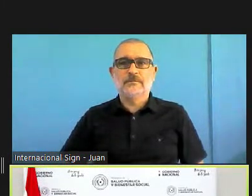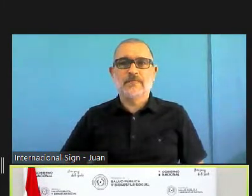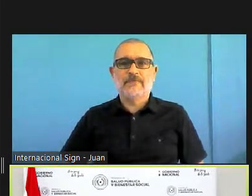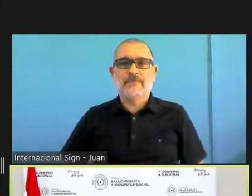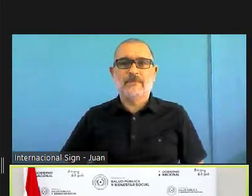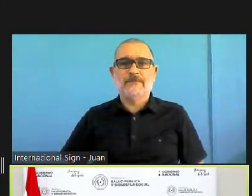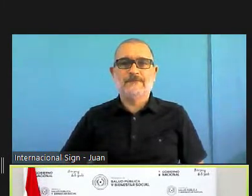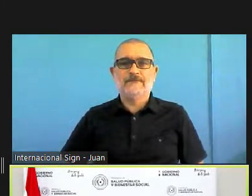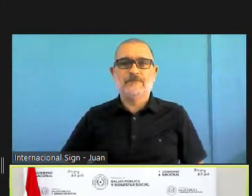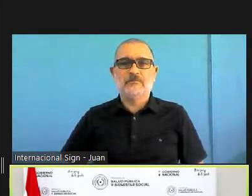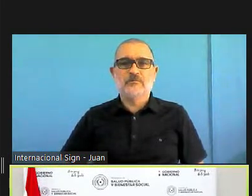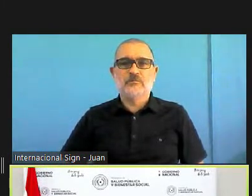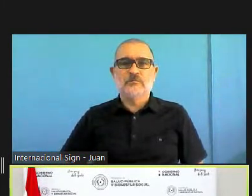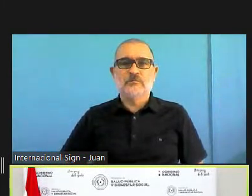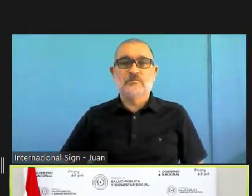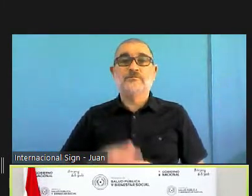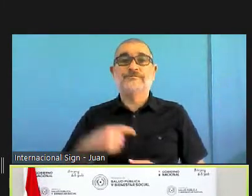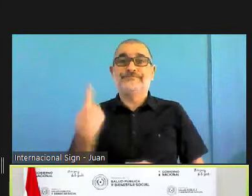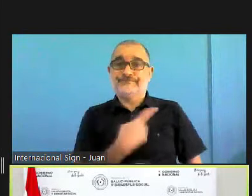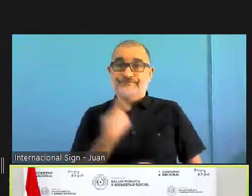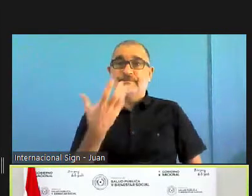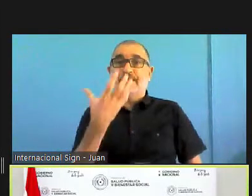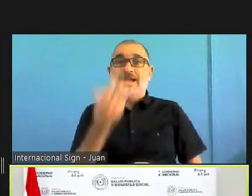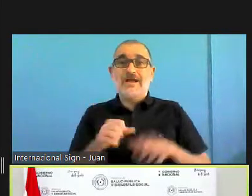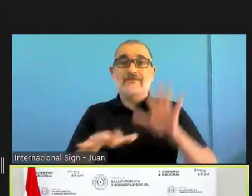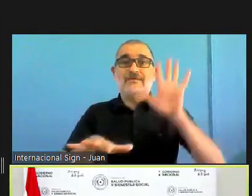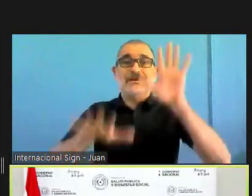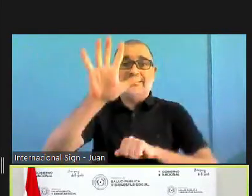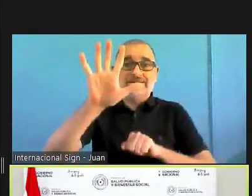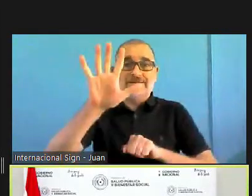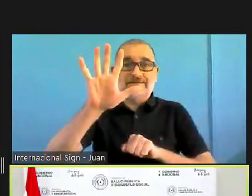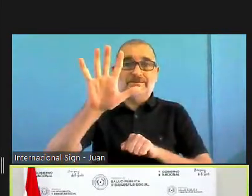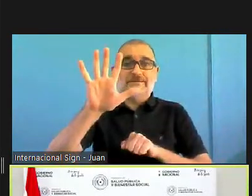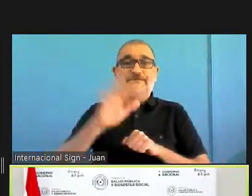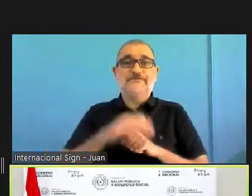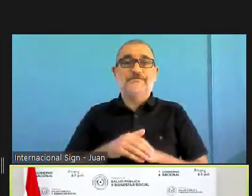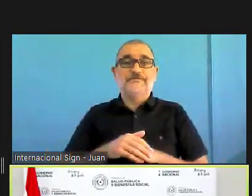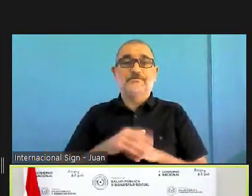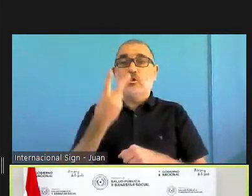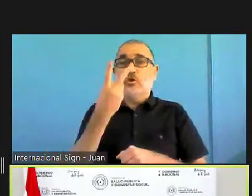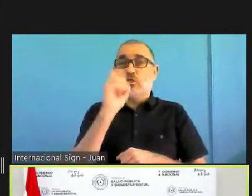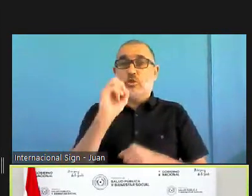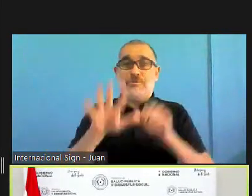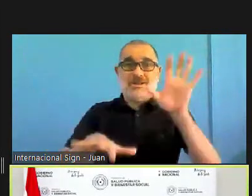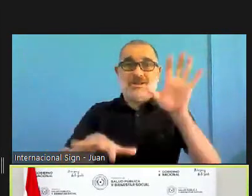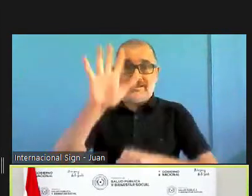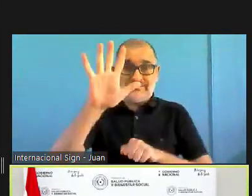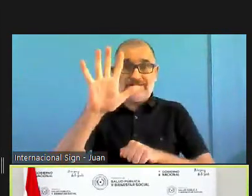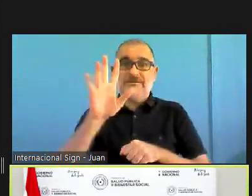three of the 18 regions of the country, which were used as pilot regions in three hospitals.